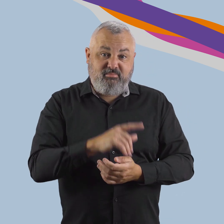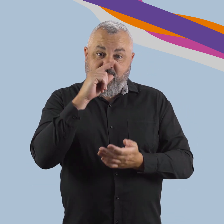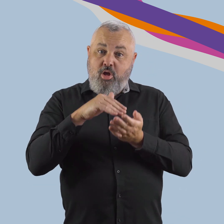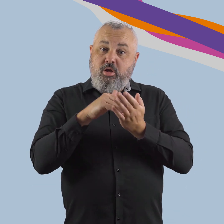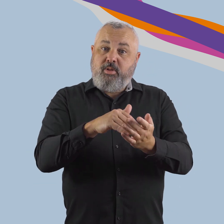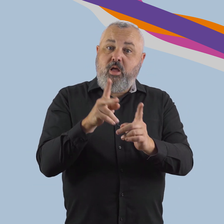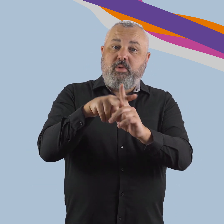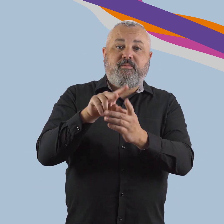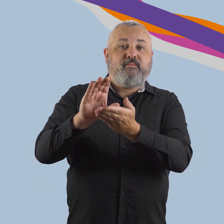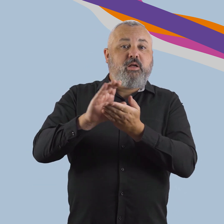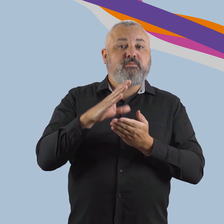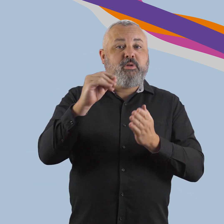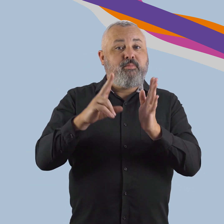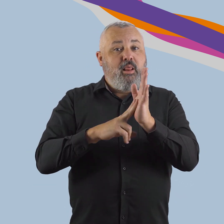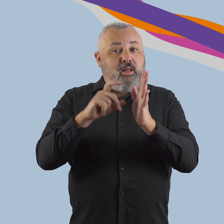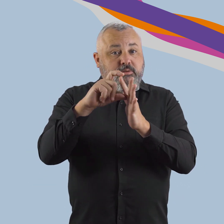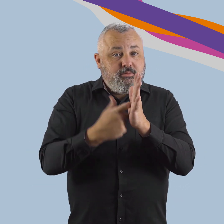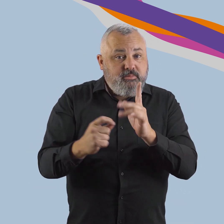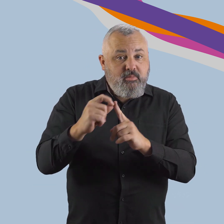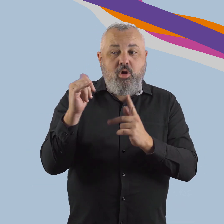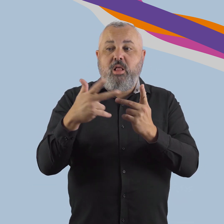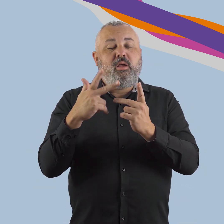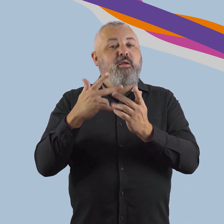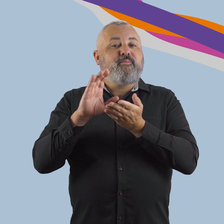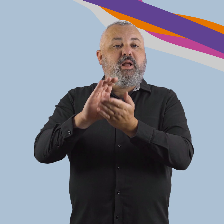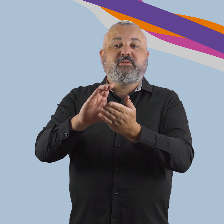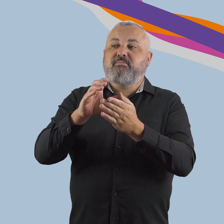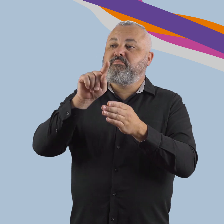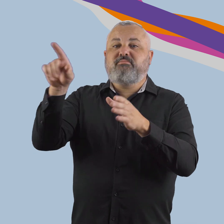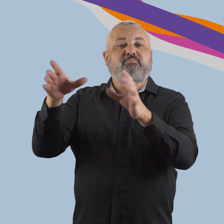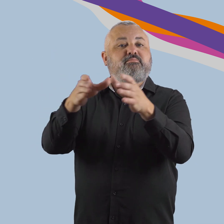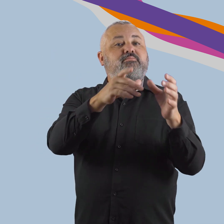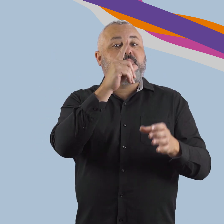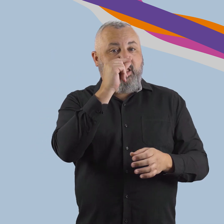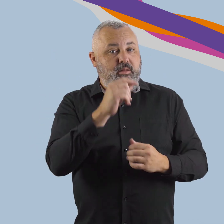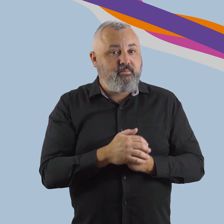This can be to apply for funding from the NDRP or another funding body.